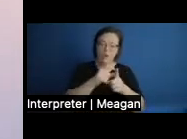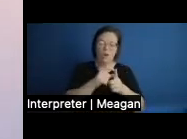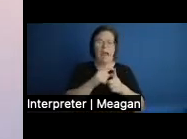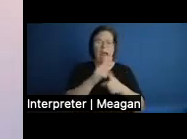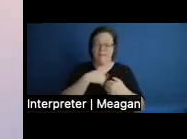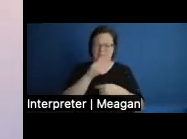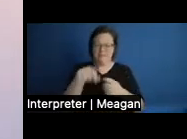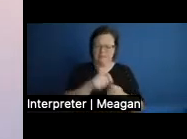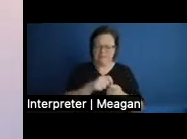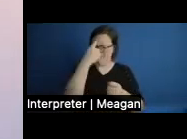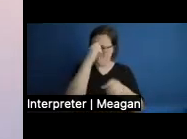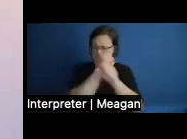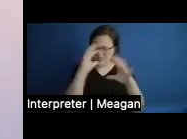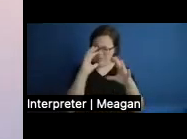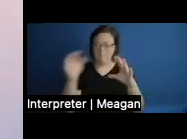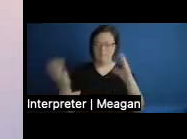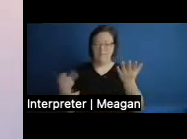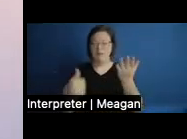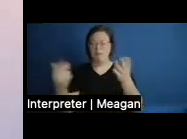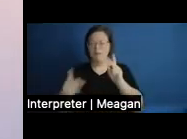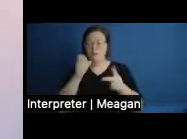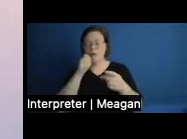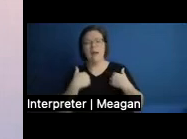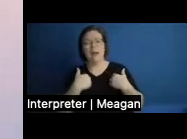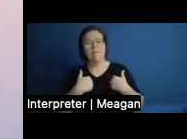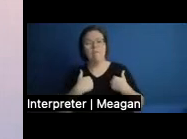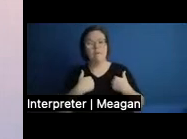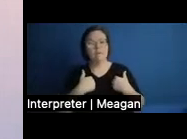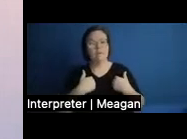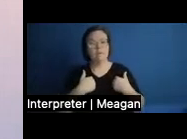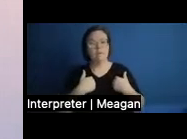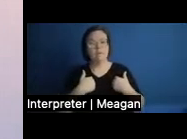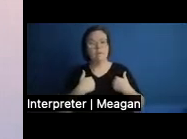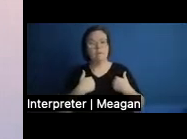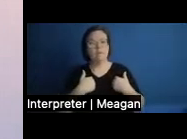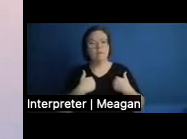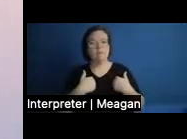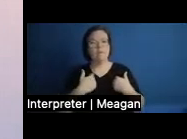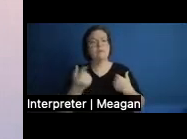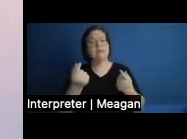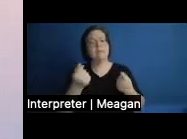idea that others may not have. But take just a little bit and think through some of the words